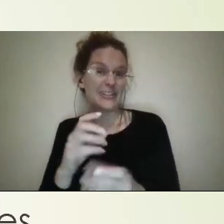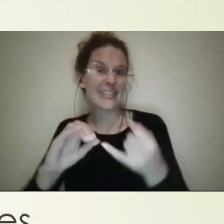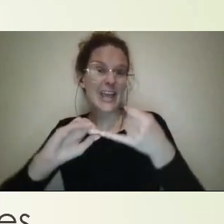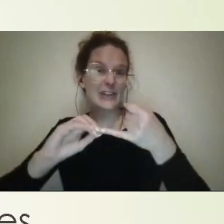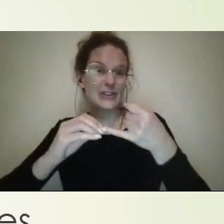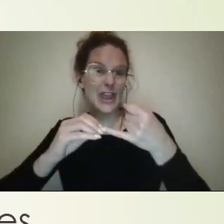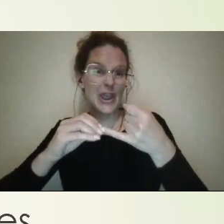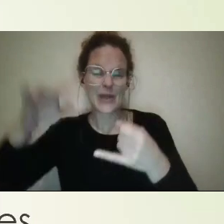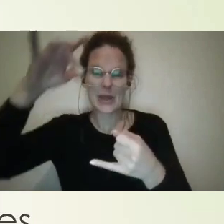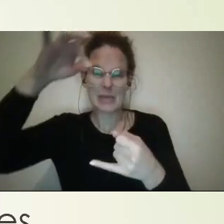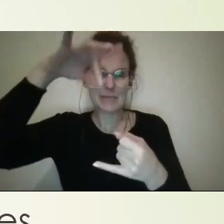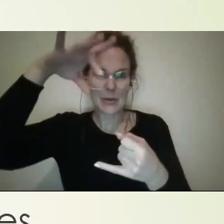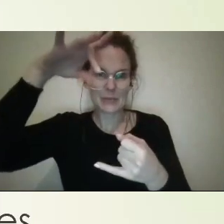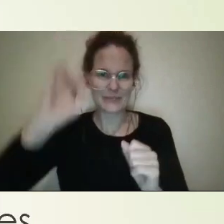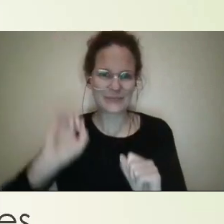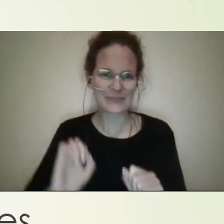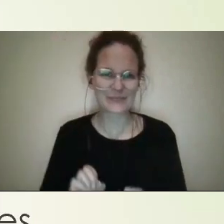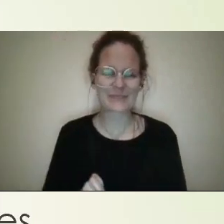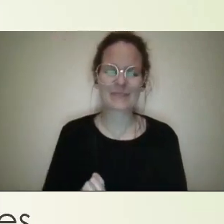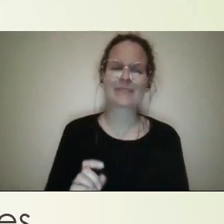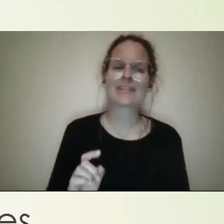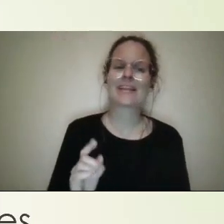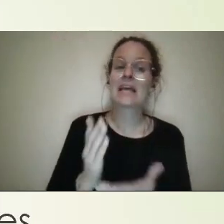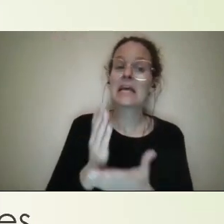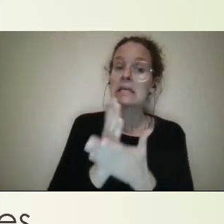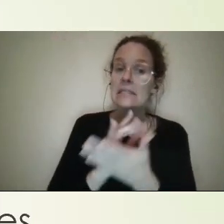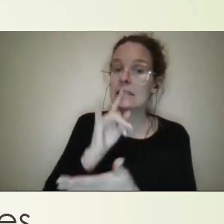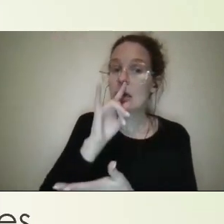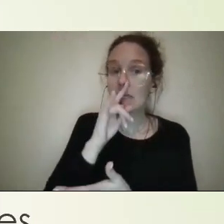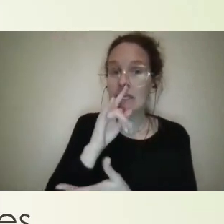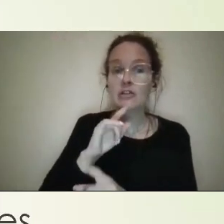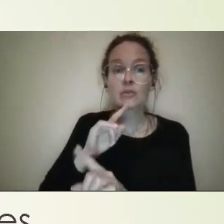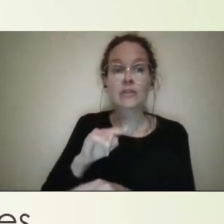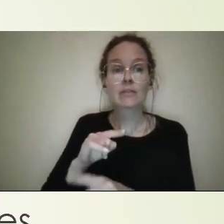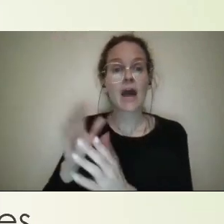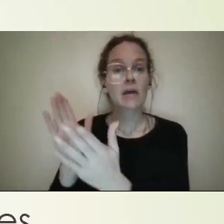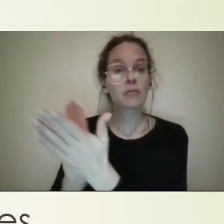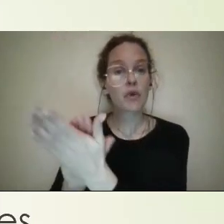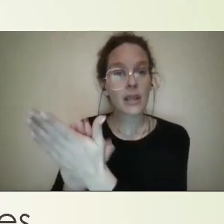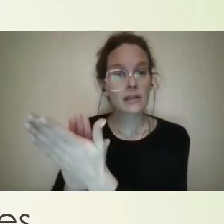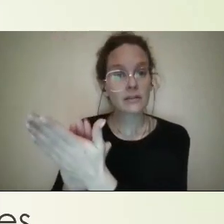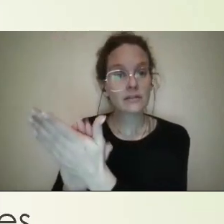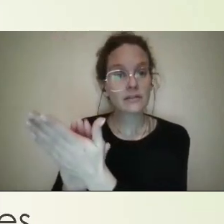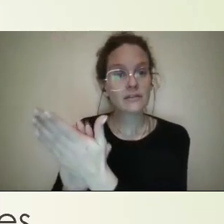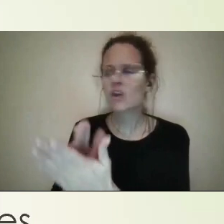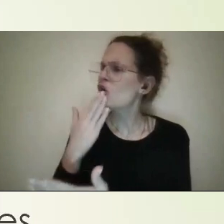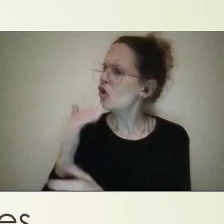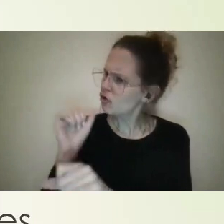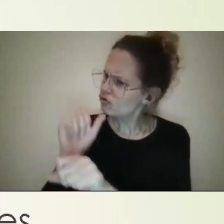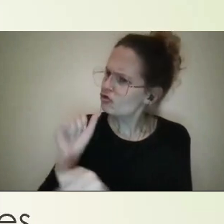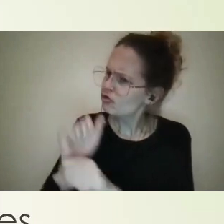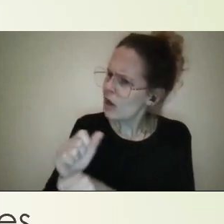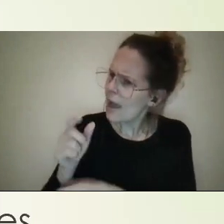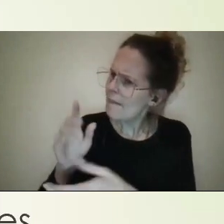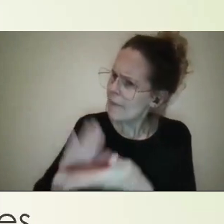want to reinforce. Some kiddos respond very well to praise. "Good job, buddy! I like the way you